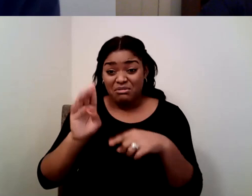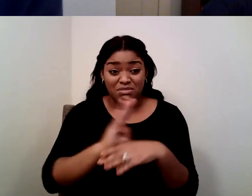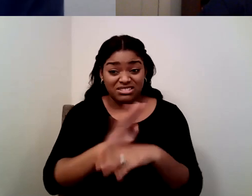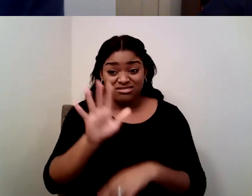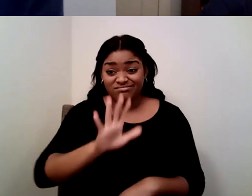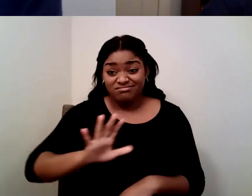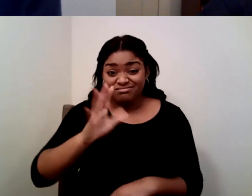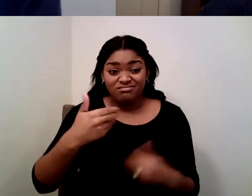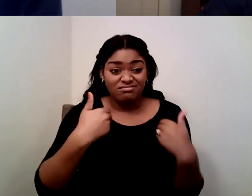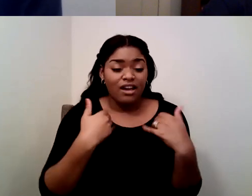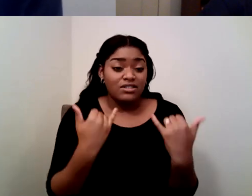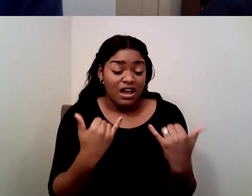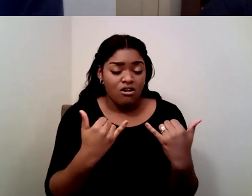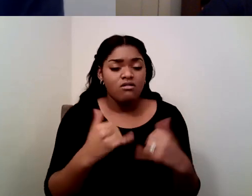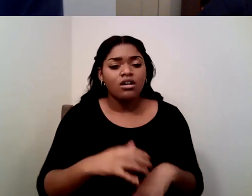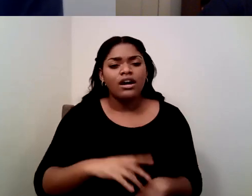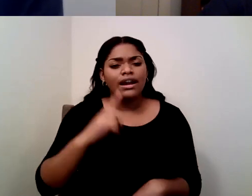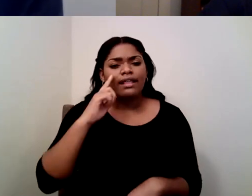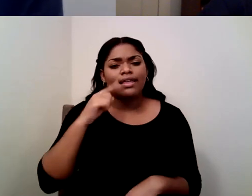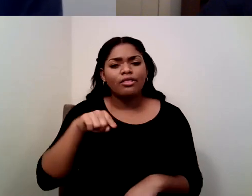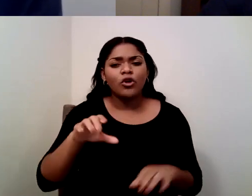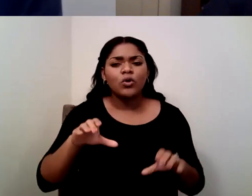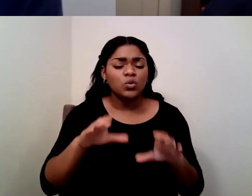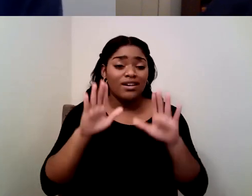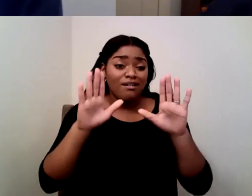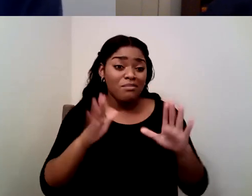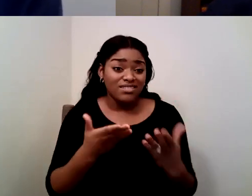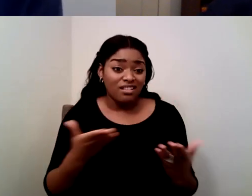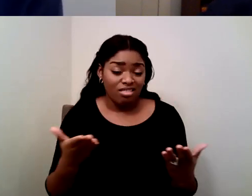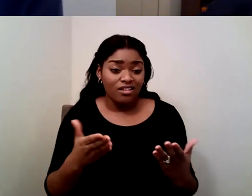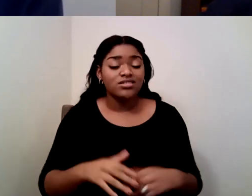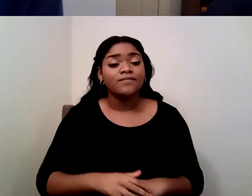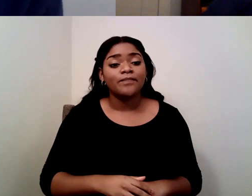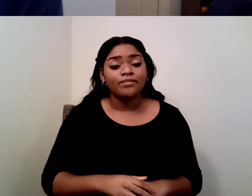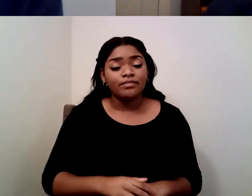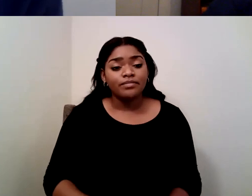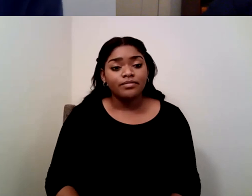has one now, and I think they are doing some amazing things.